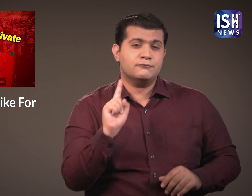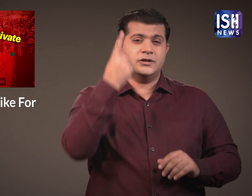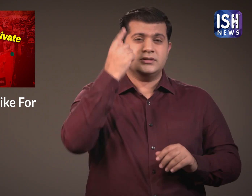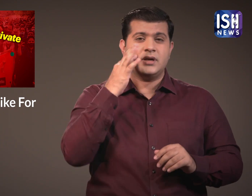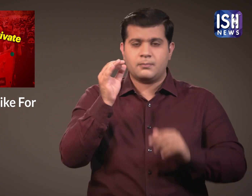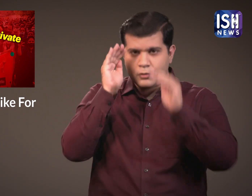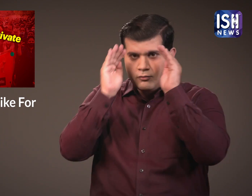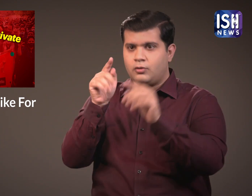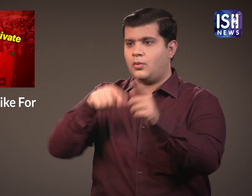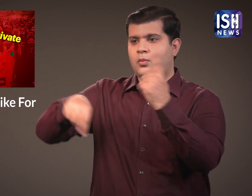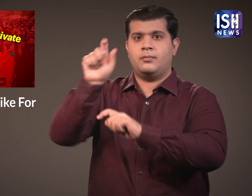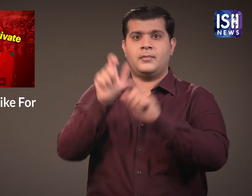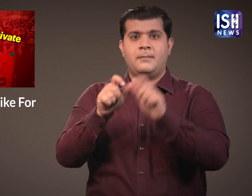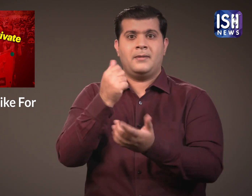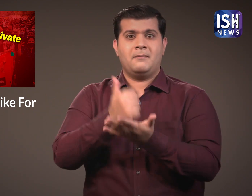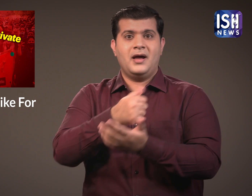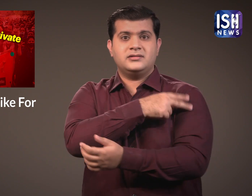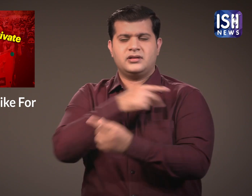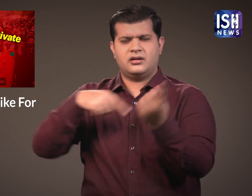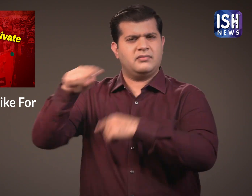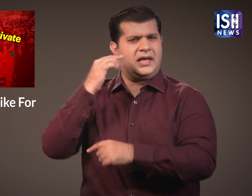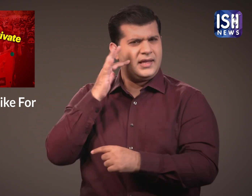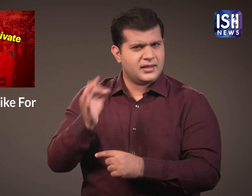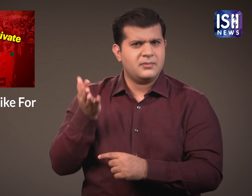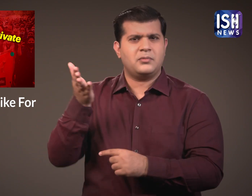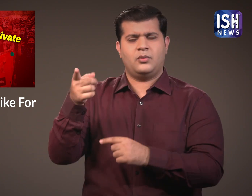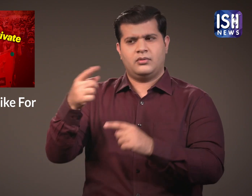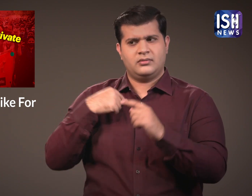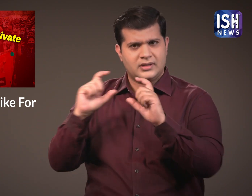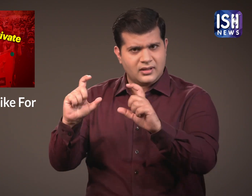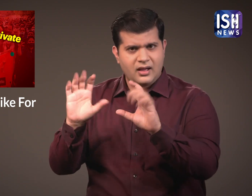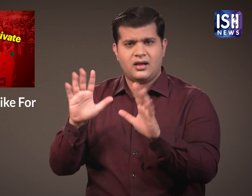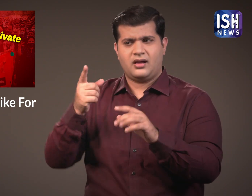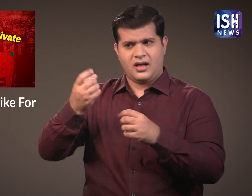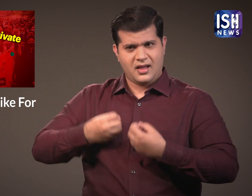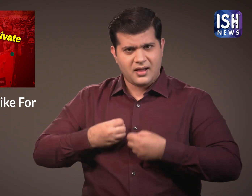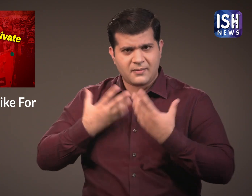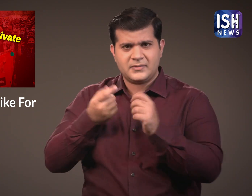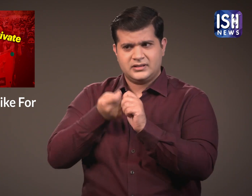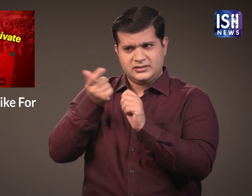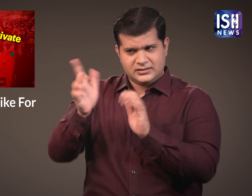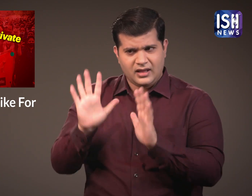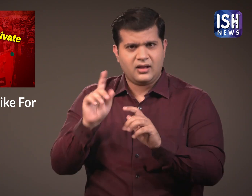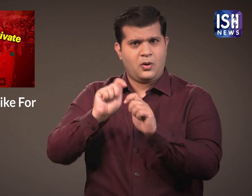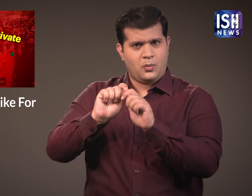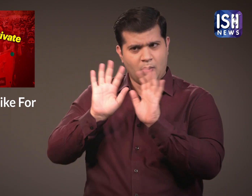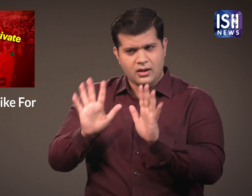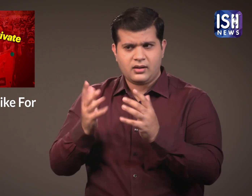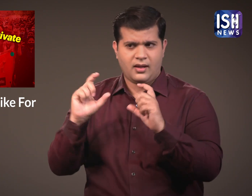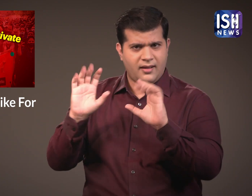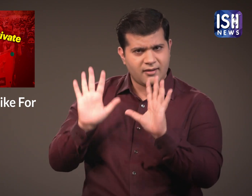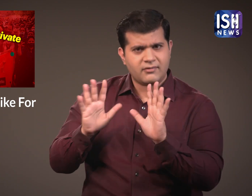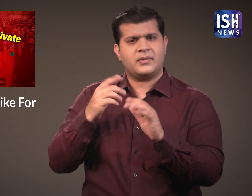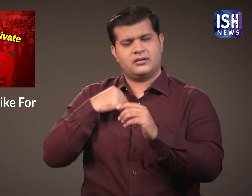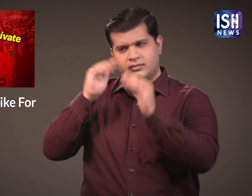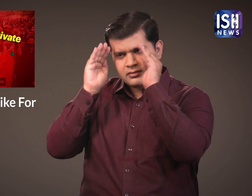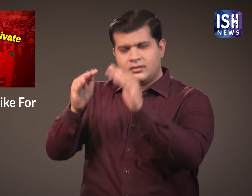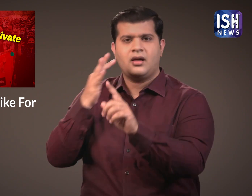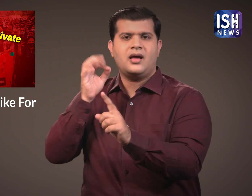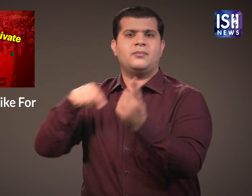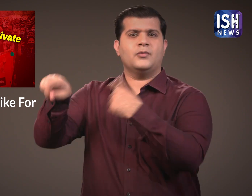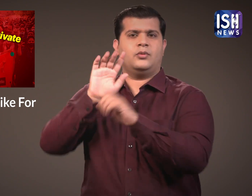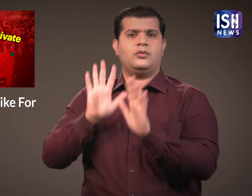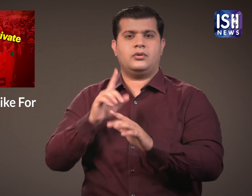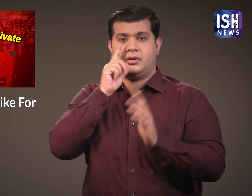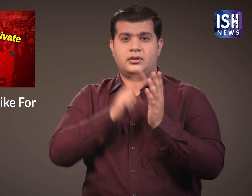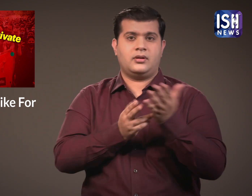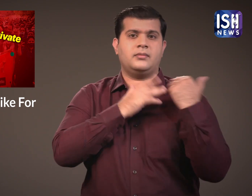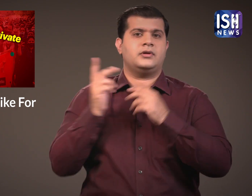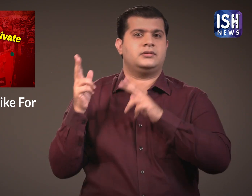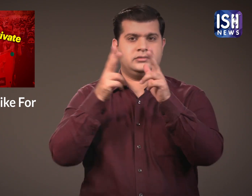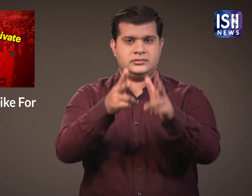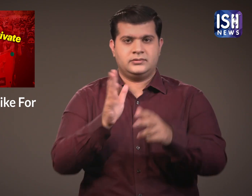However, the employees happiness and interests will always be prioritised.